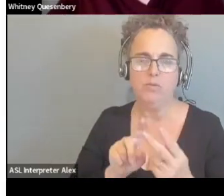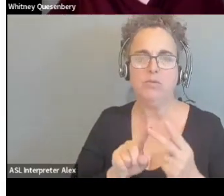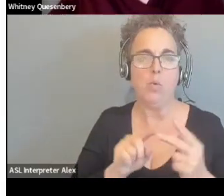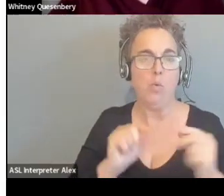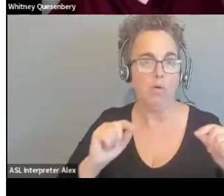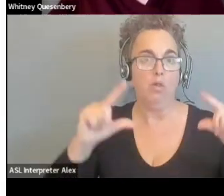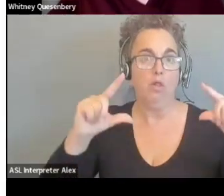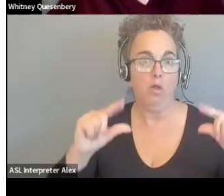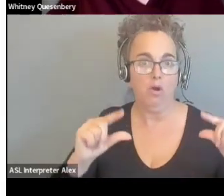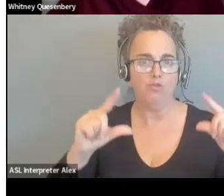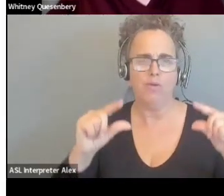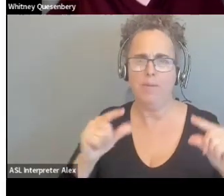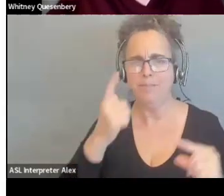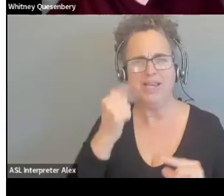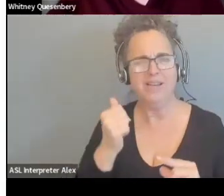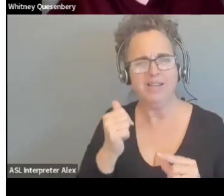'cause they just add some tactical demands.